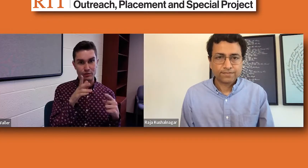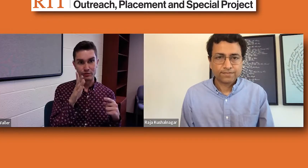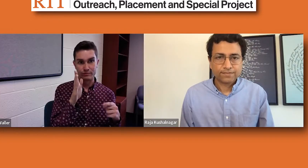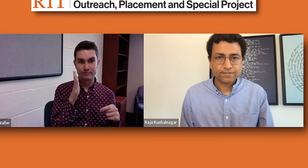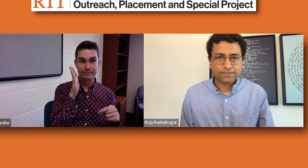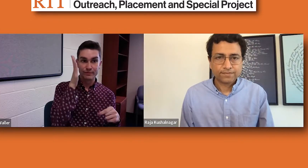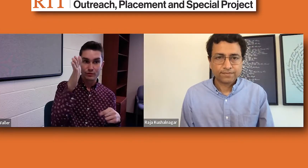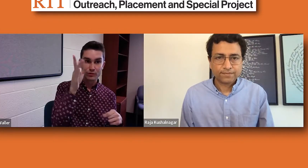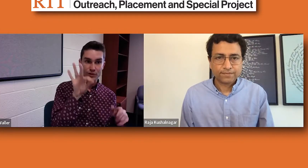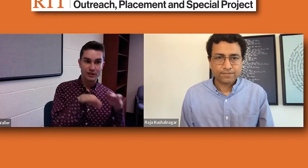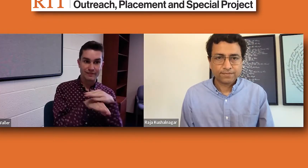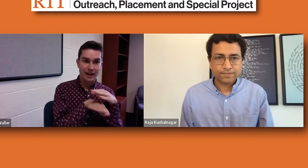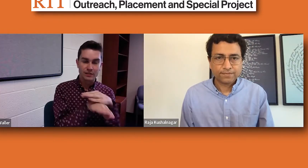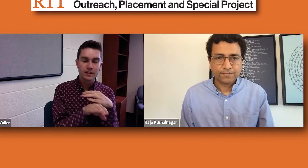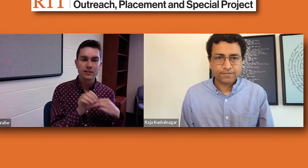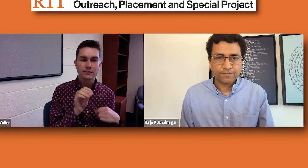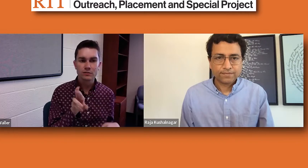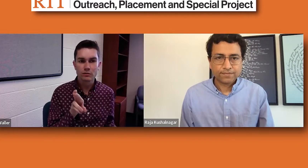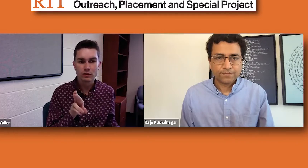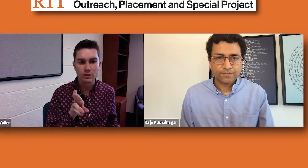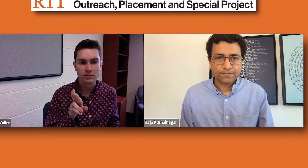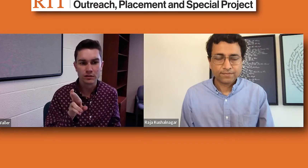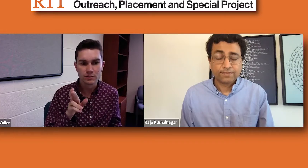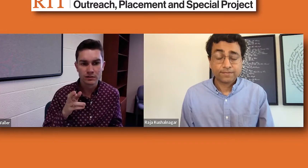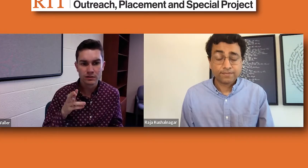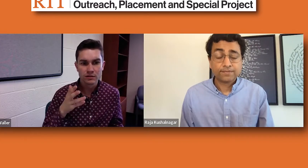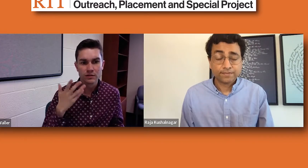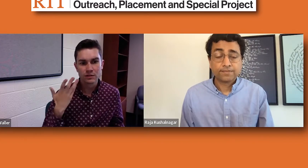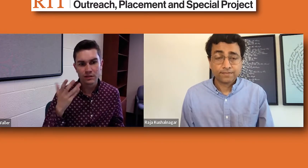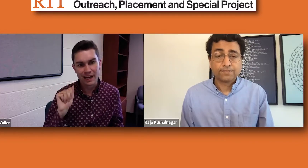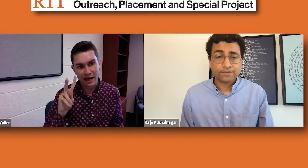And I'm wondering how you think that'll affect the future